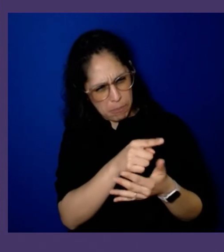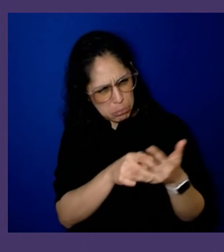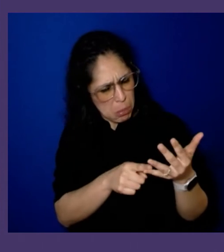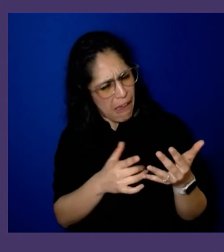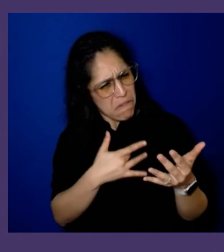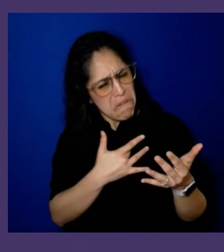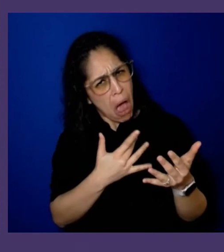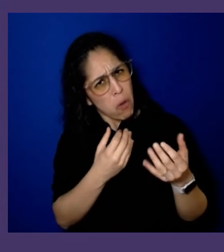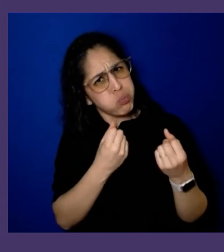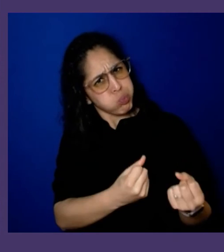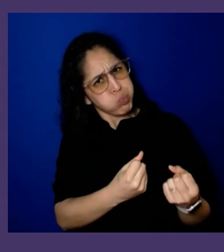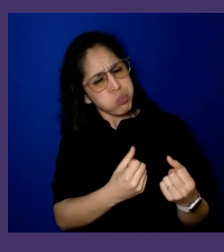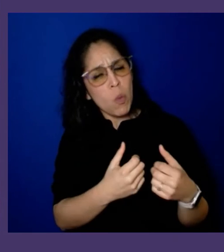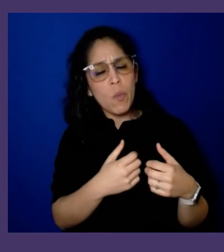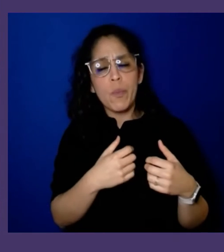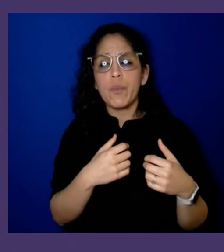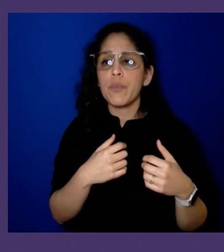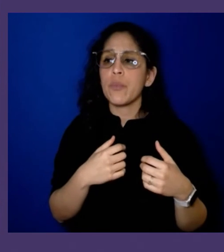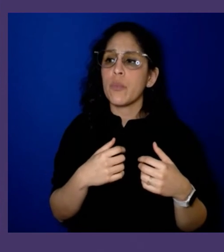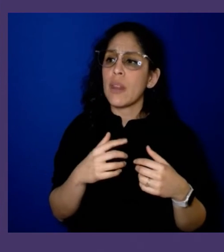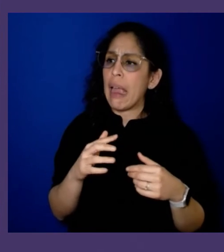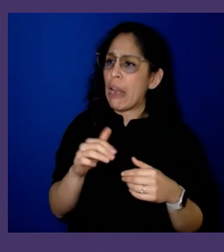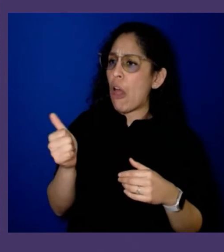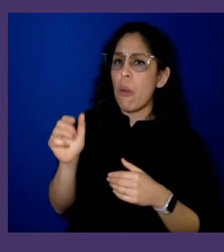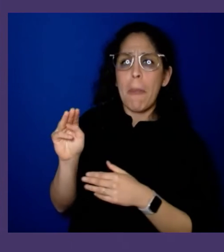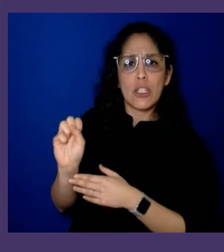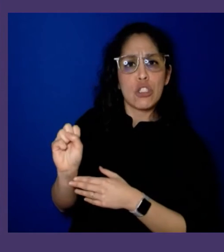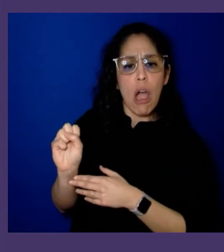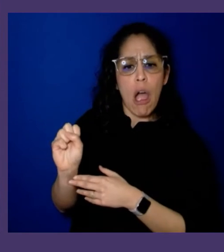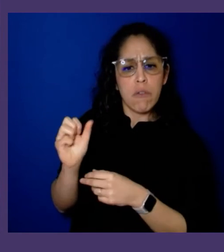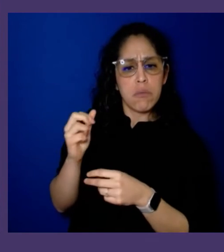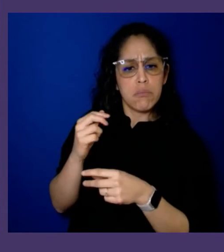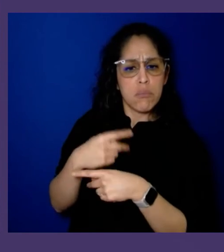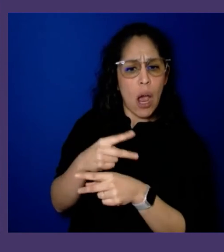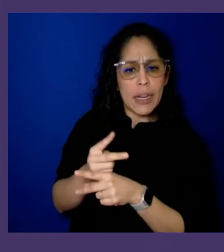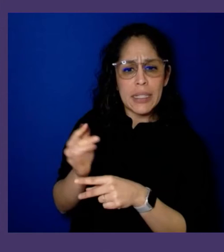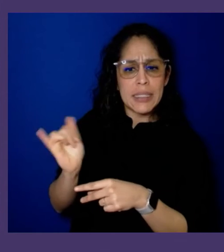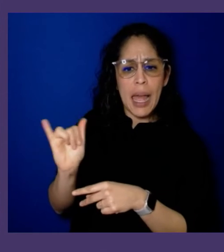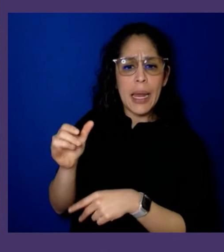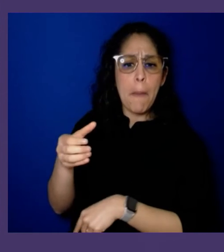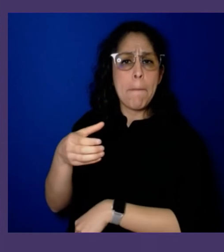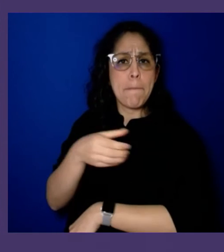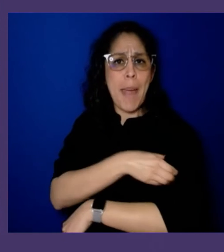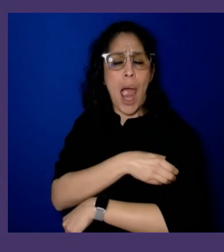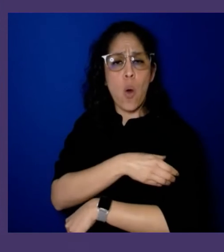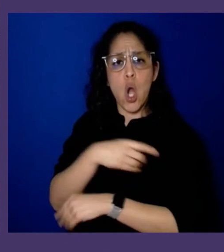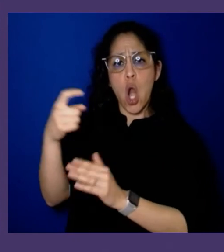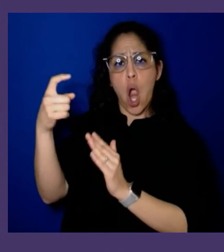As well as some other Microsoft products like Power Automate, where you can have the option to